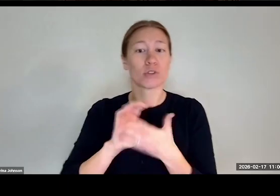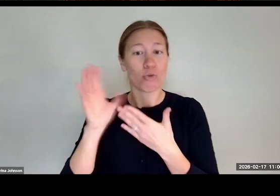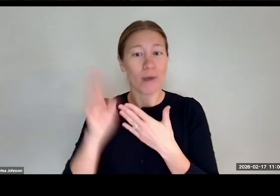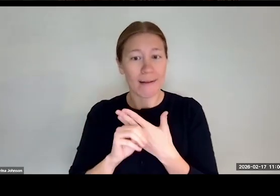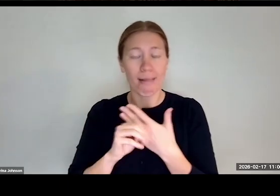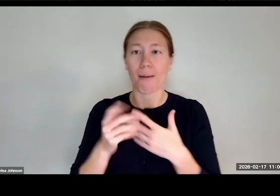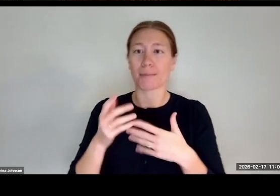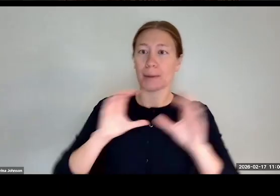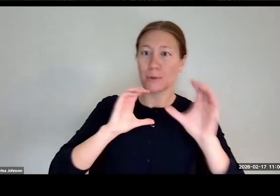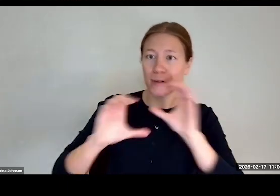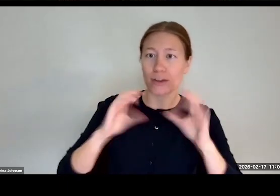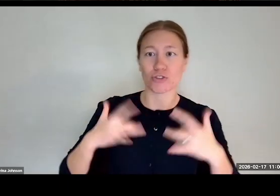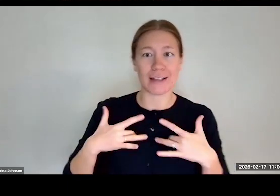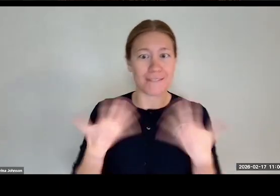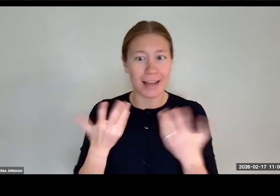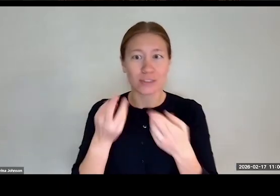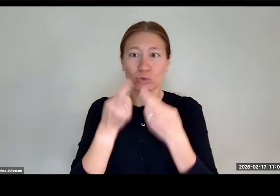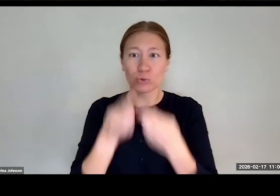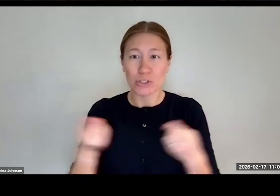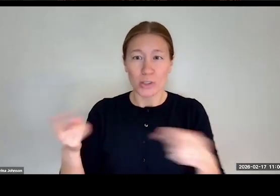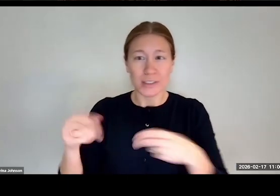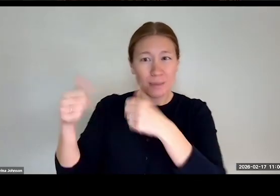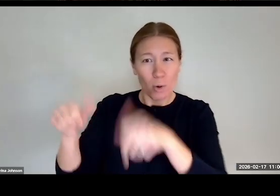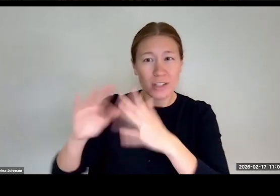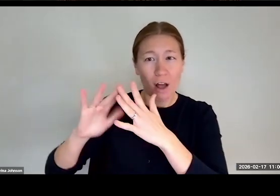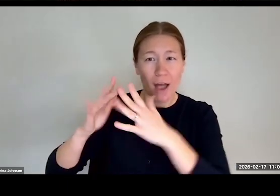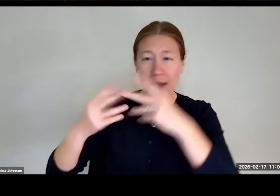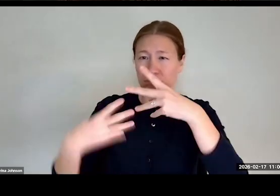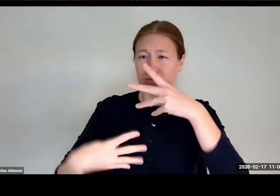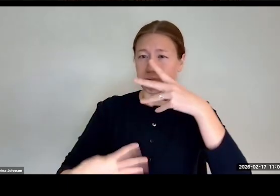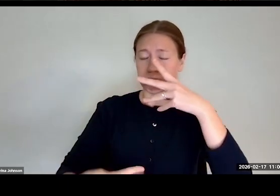or have resources online for and much more. So it's important that you all are here today.